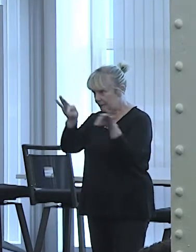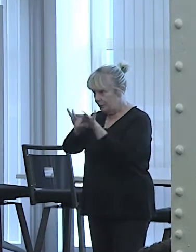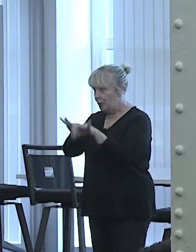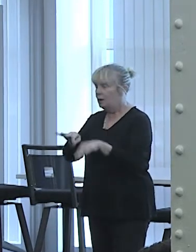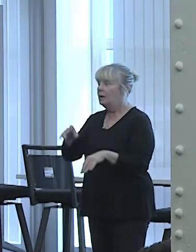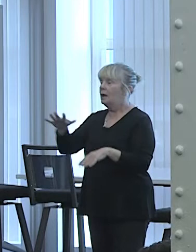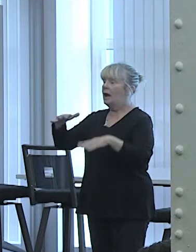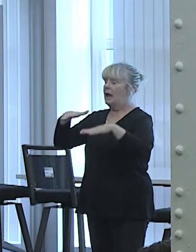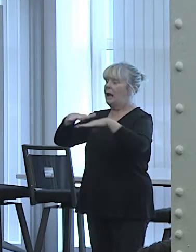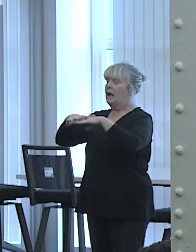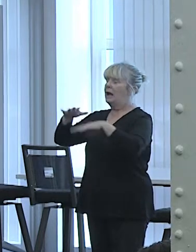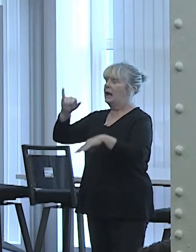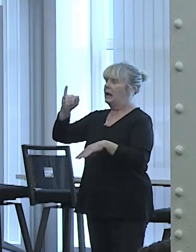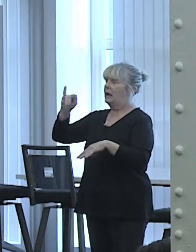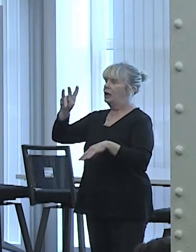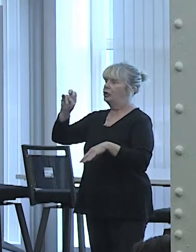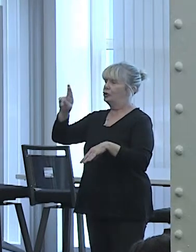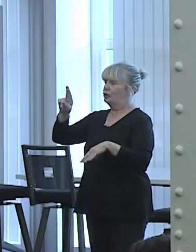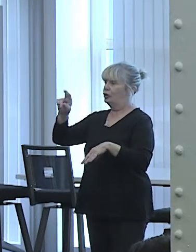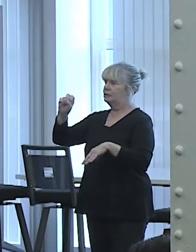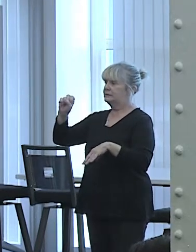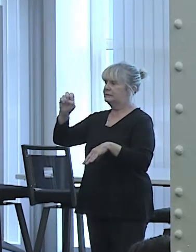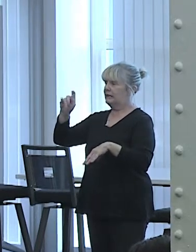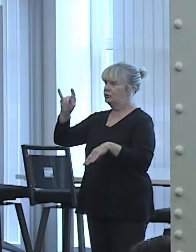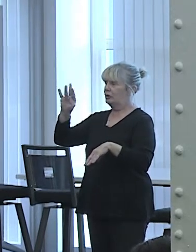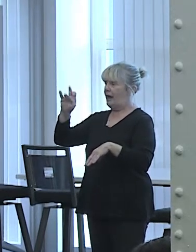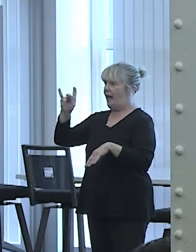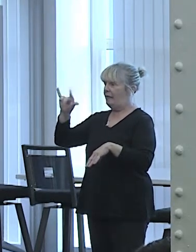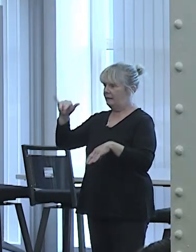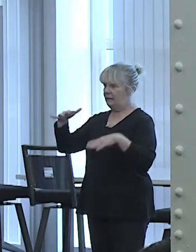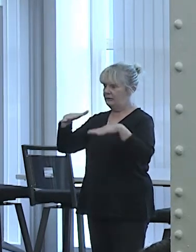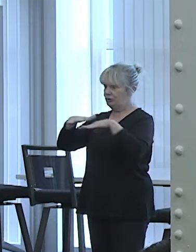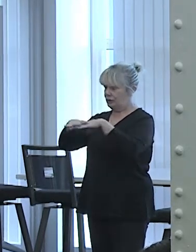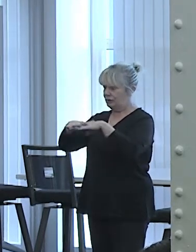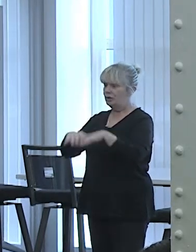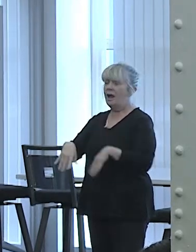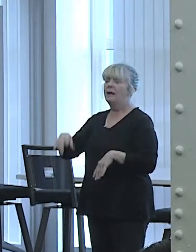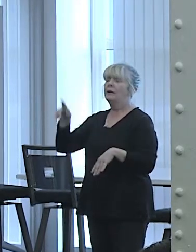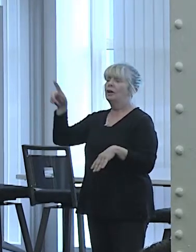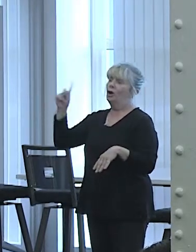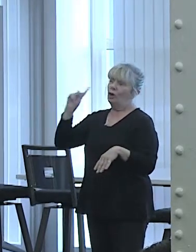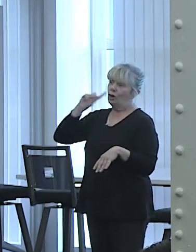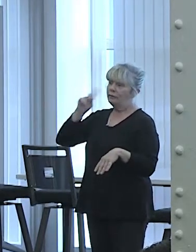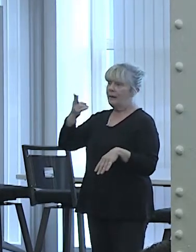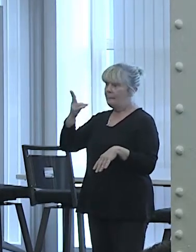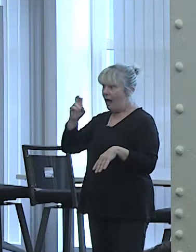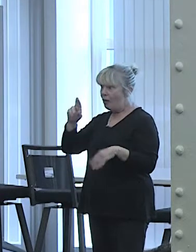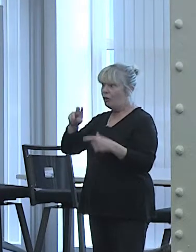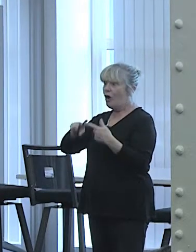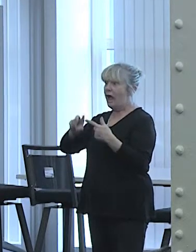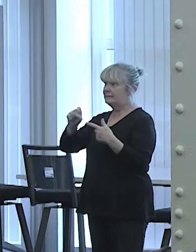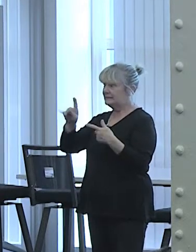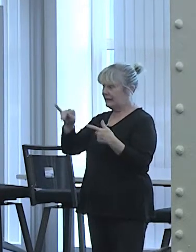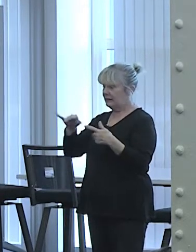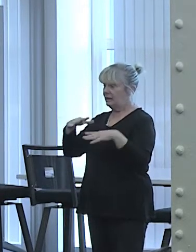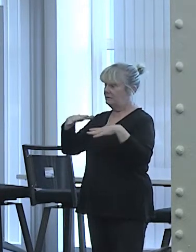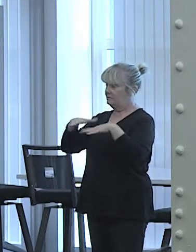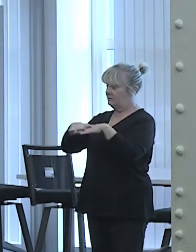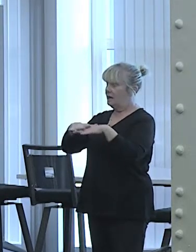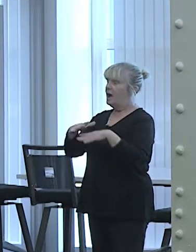And intersectionality, as you've heard some from Heather and as you've heard from Sandy, is a call to understand how systems of oppression